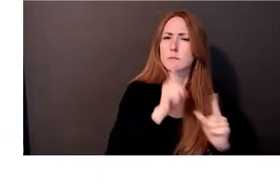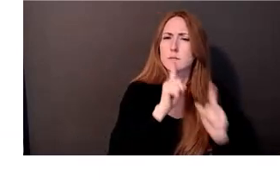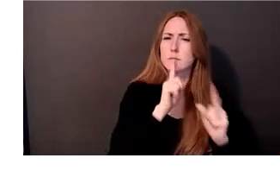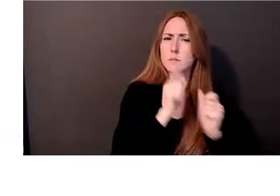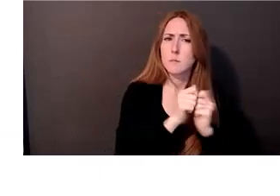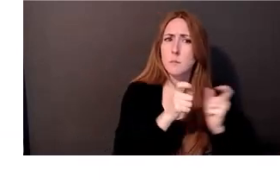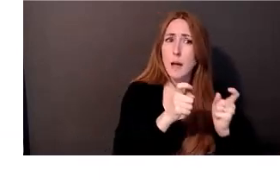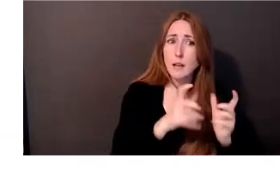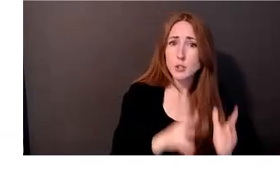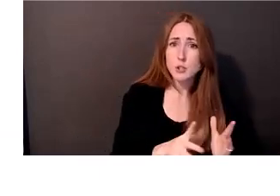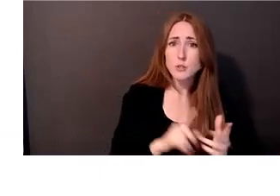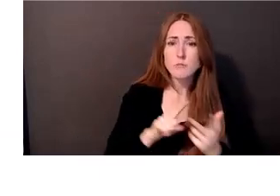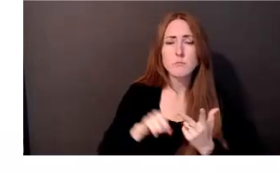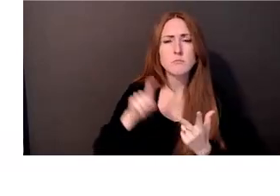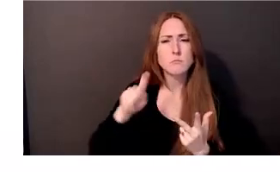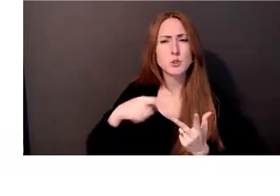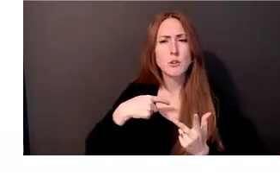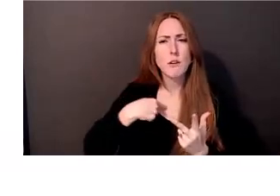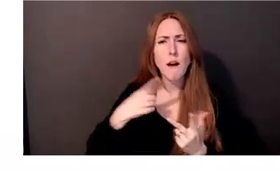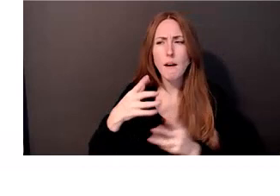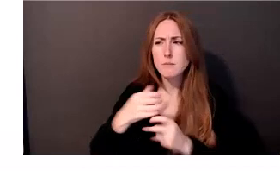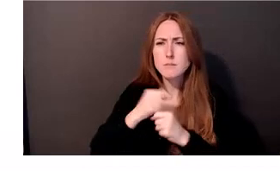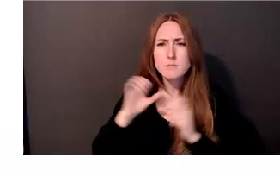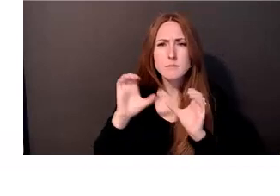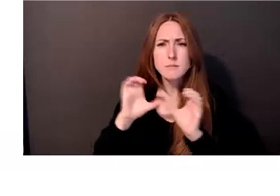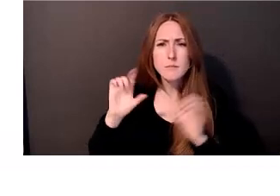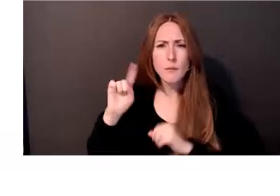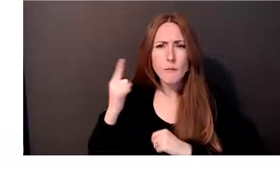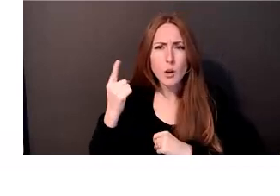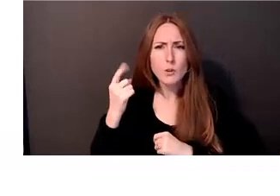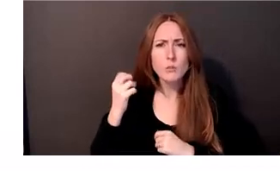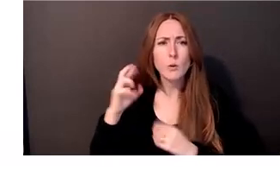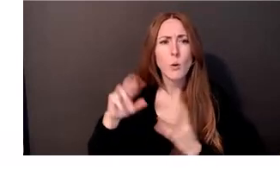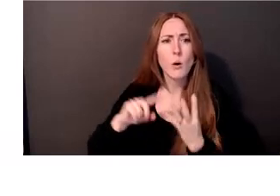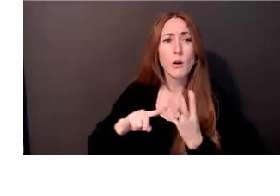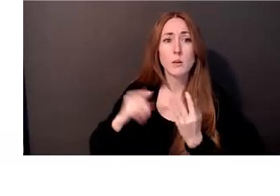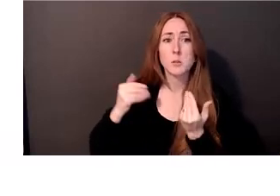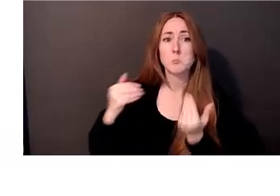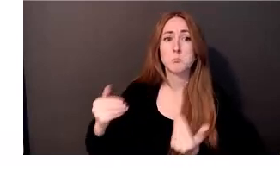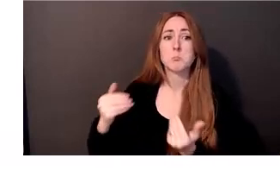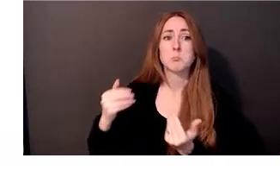or involve myself in research activities? Which is the right answer in your opinion?